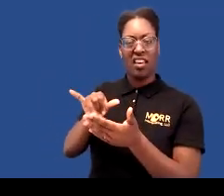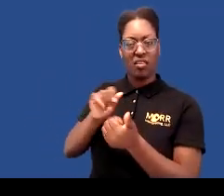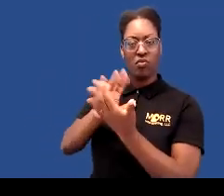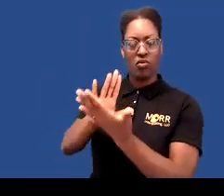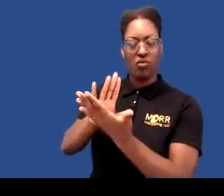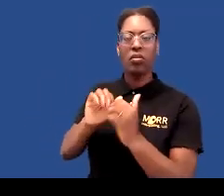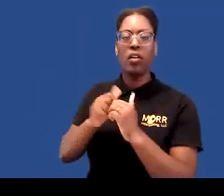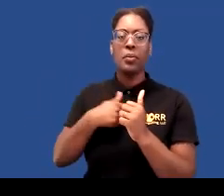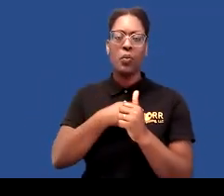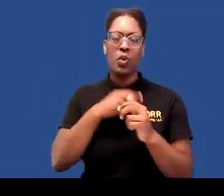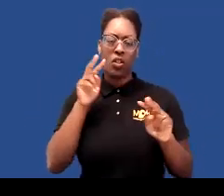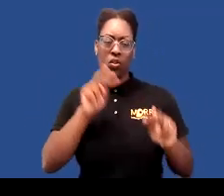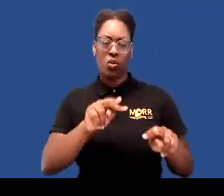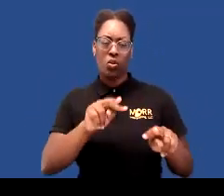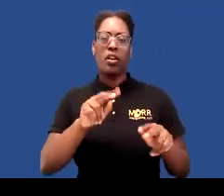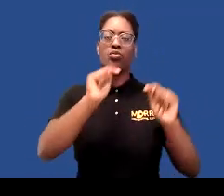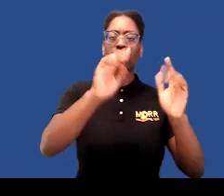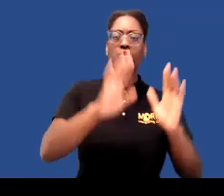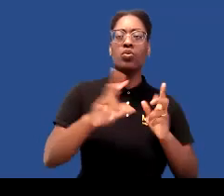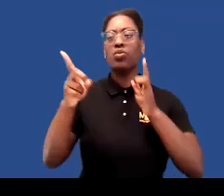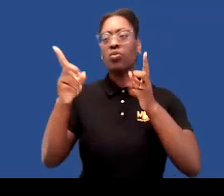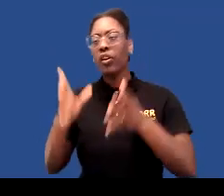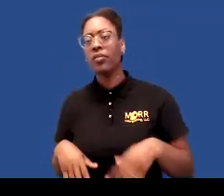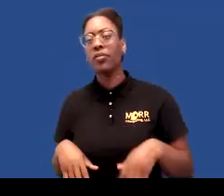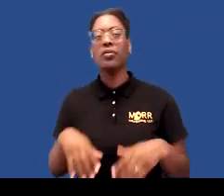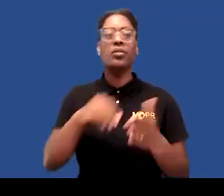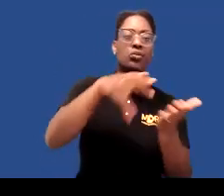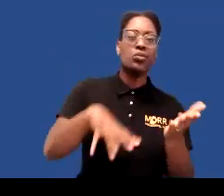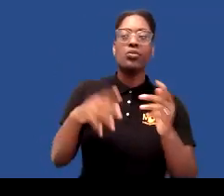or students and or tutors and directors, or tutors and coordinators, and things like that.